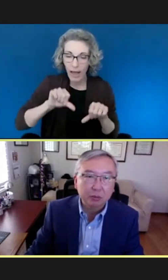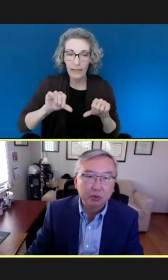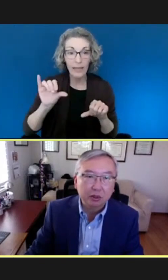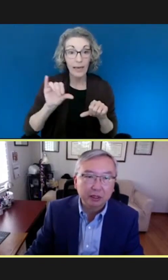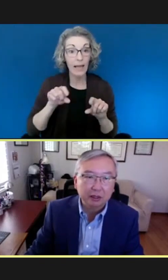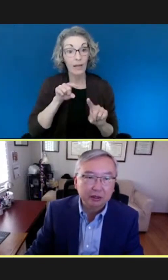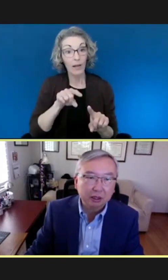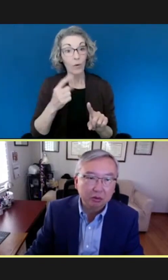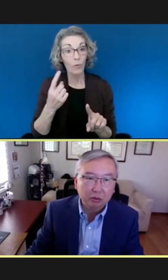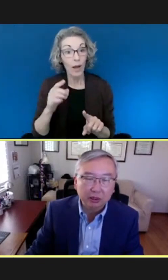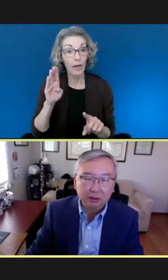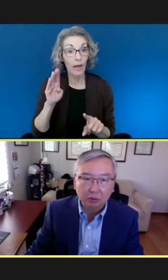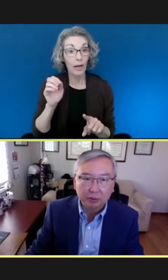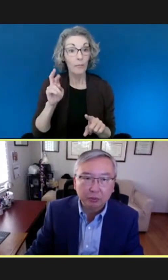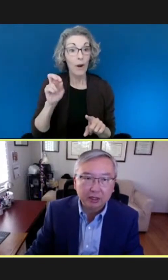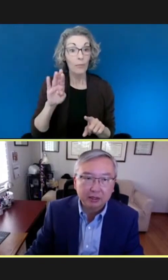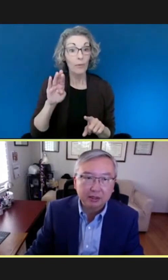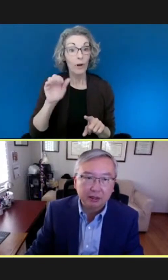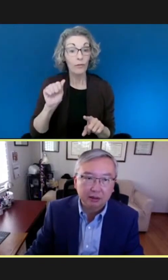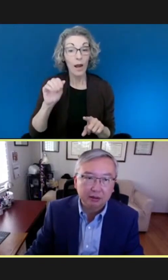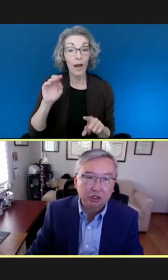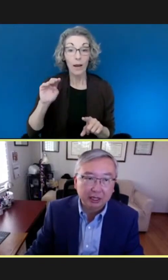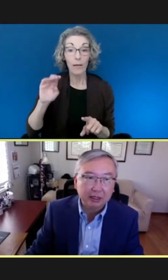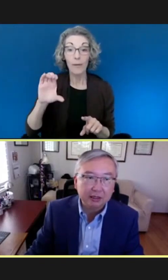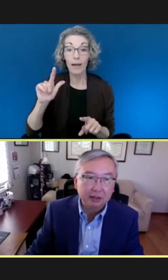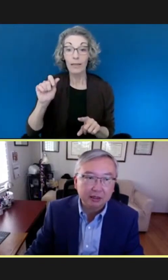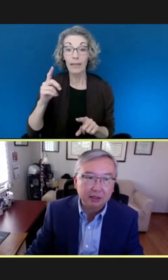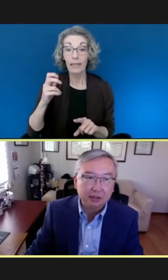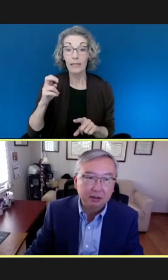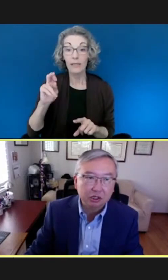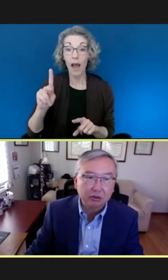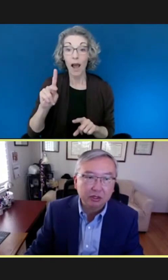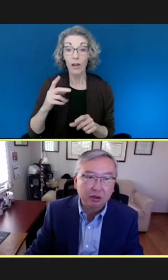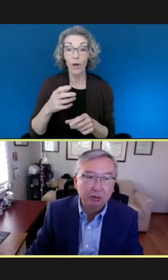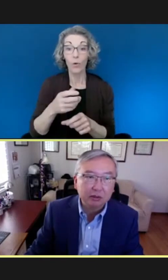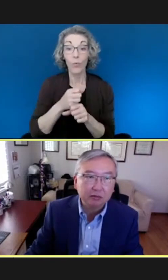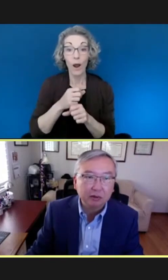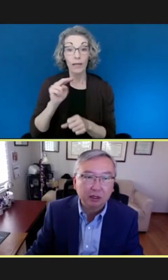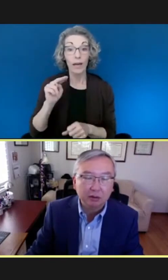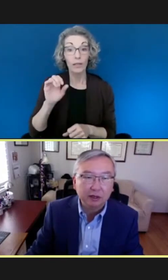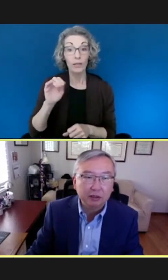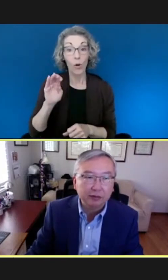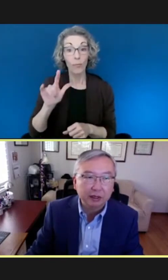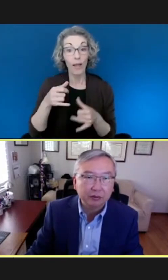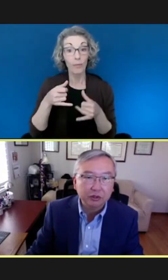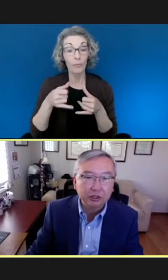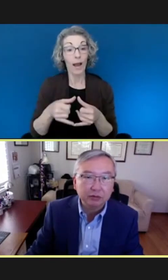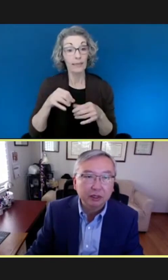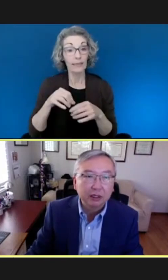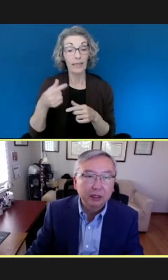who won Nobel Prize in genetics, and this is Charles Darwin, father of evolution.